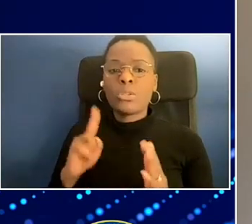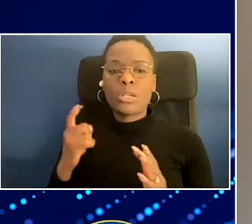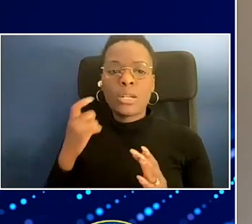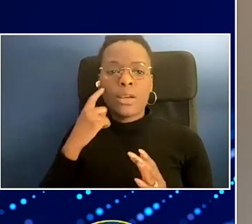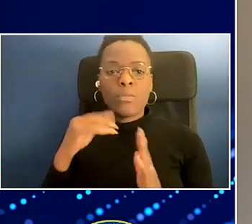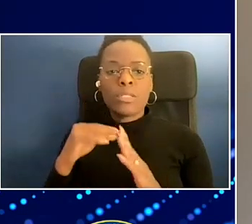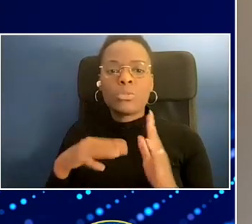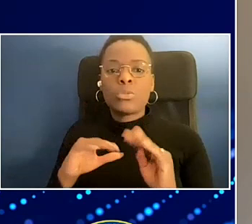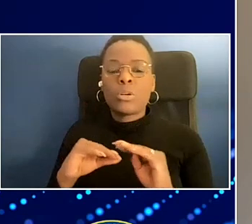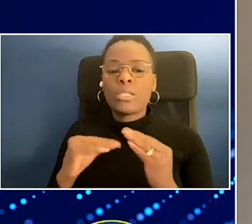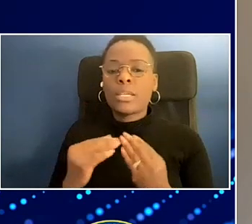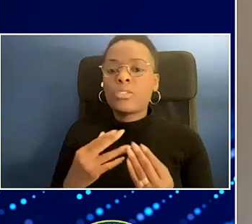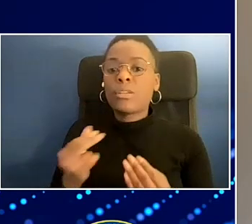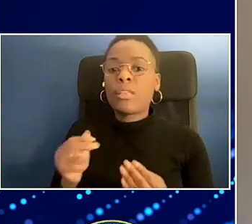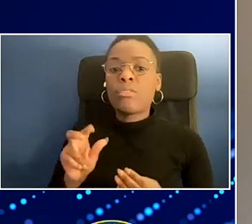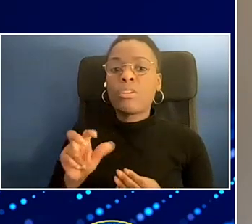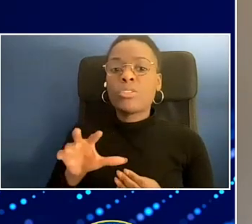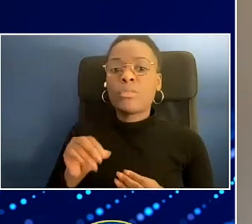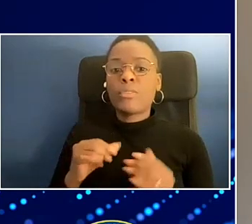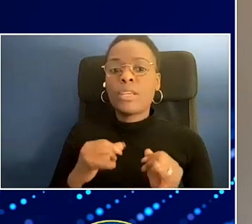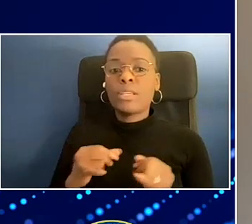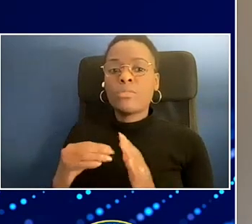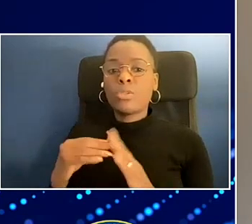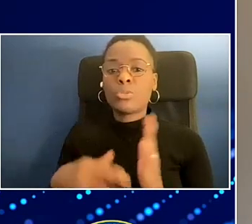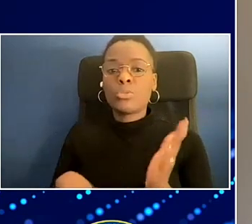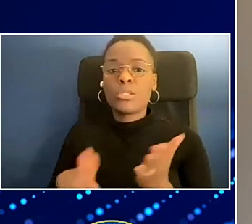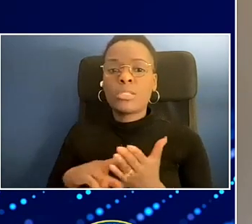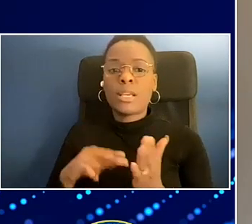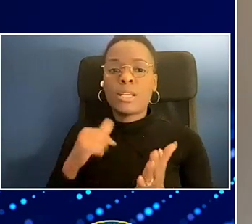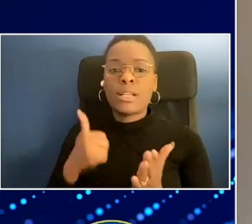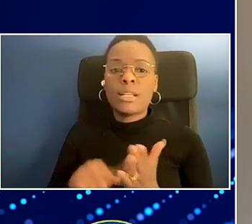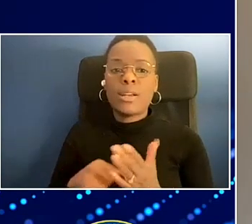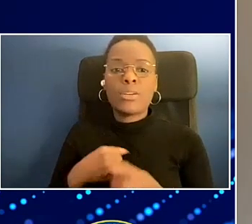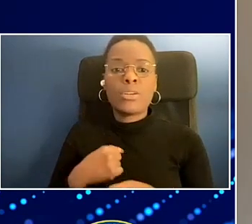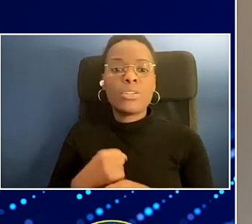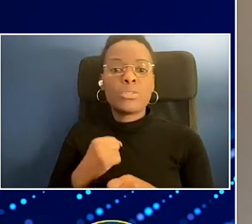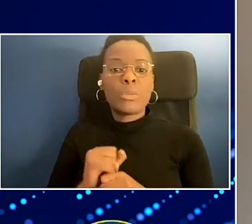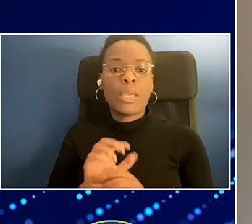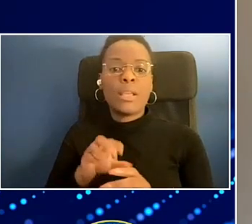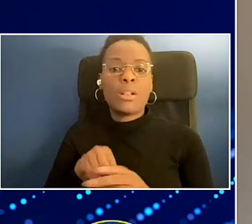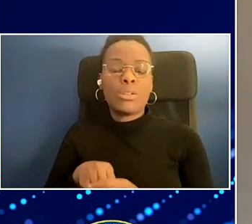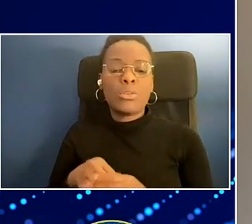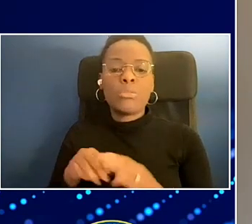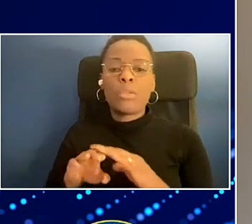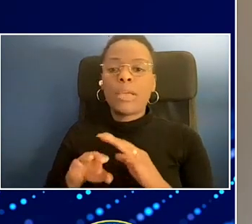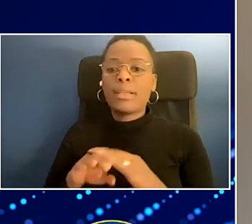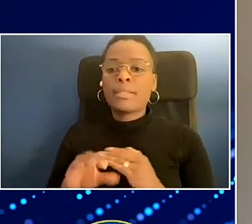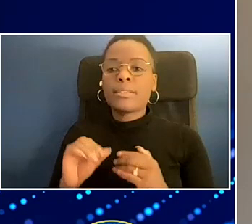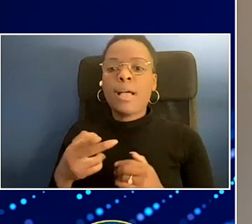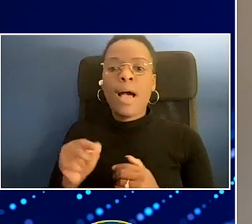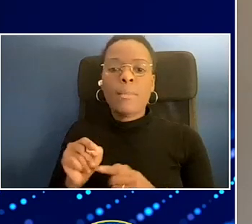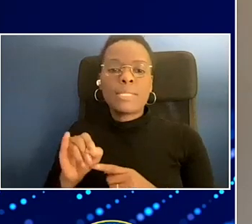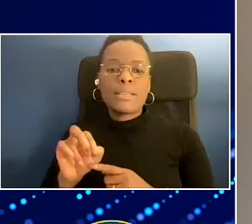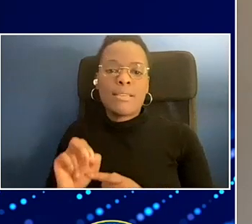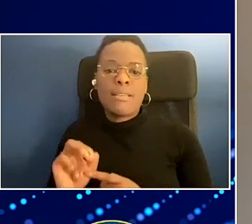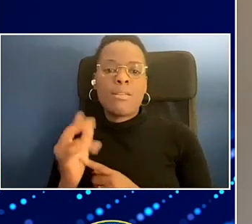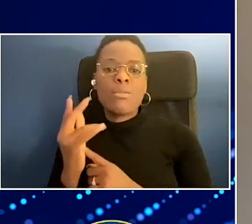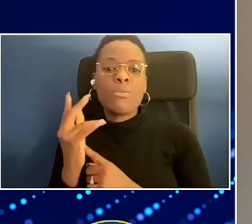make inclusive access opt-in. That's because my experience is not unique. Students across the country have found that despite its name, inclusive